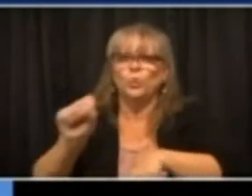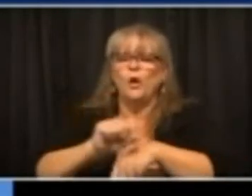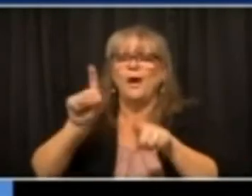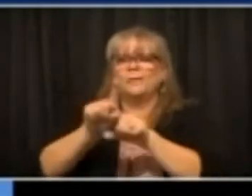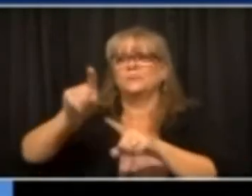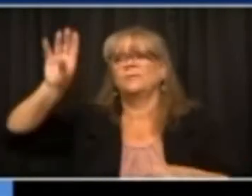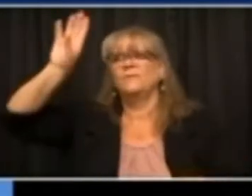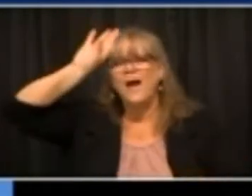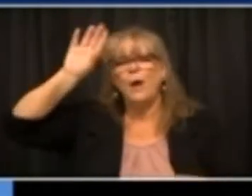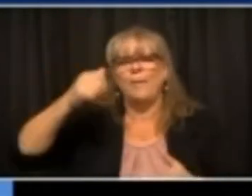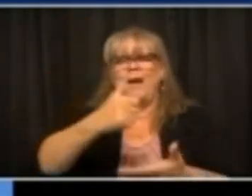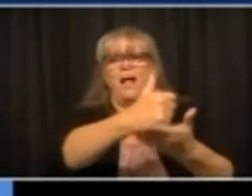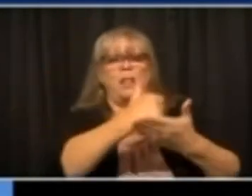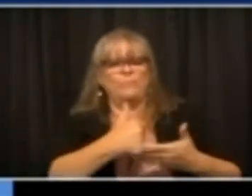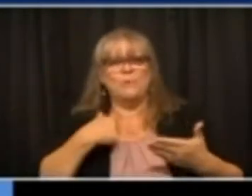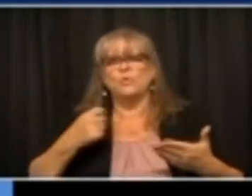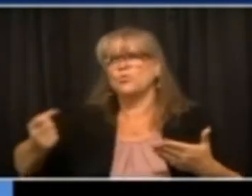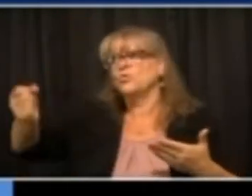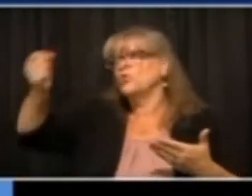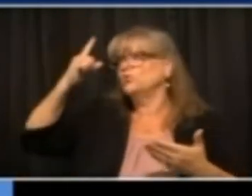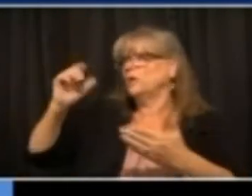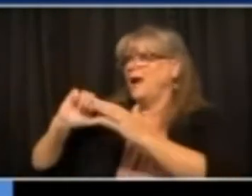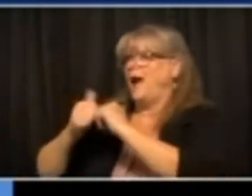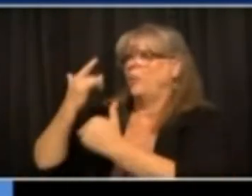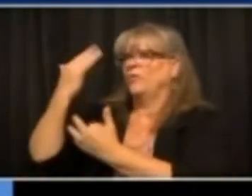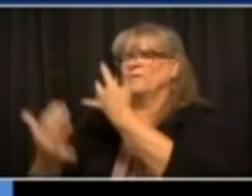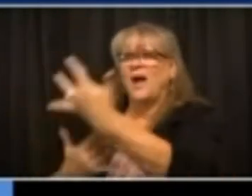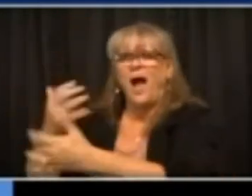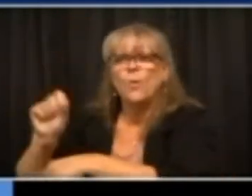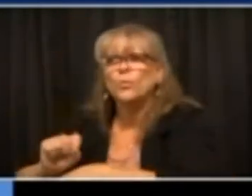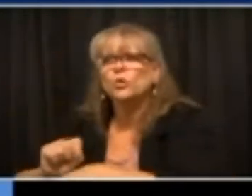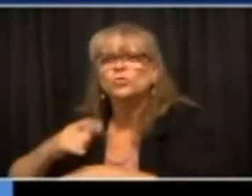our environment and ultimately it affects you know coloradans whether you